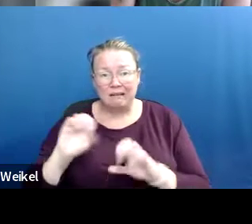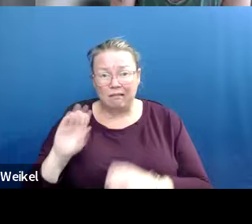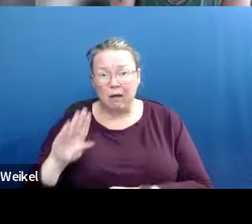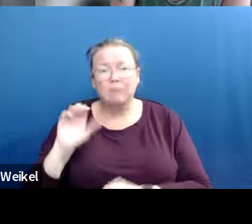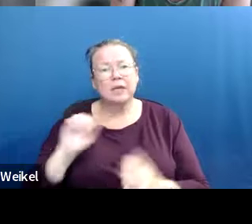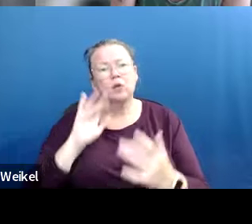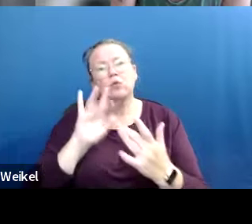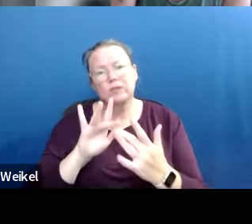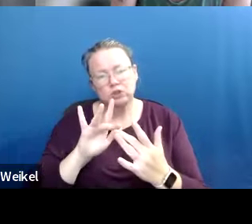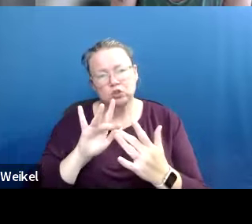Harm (He/Him): there.